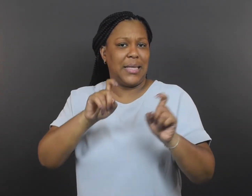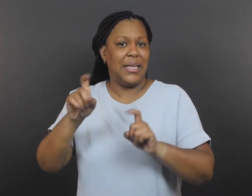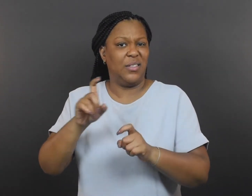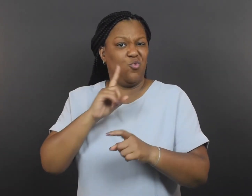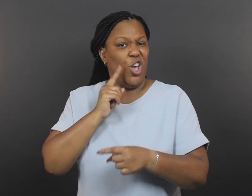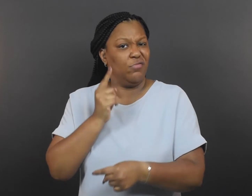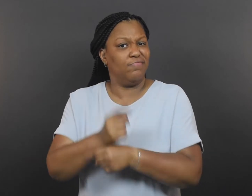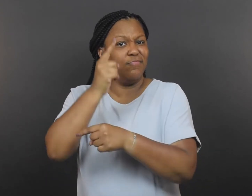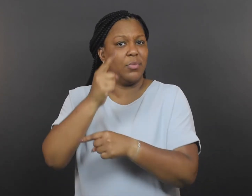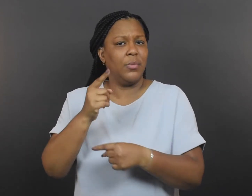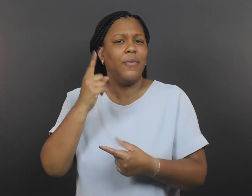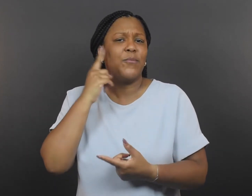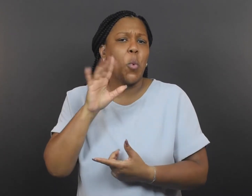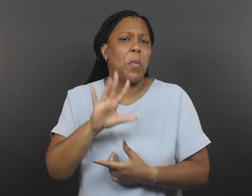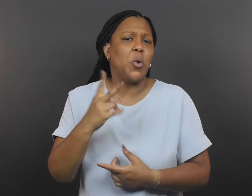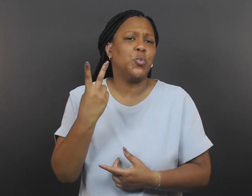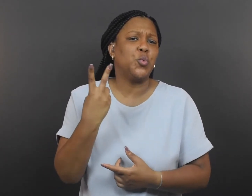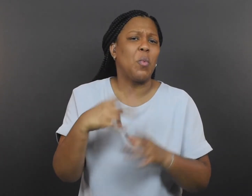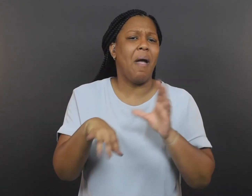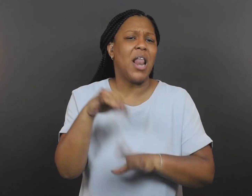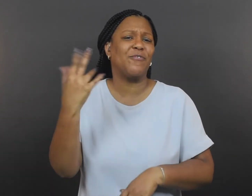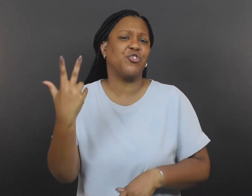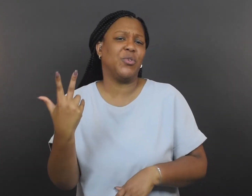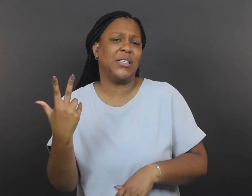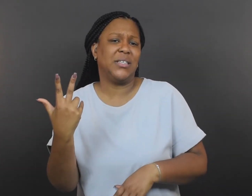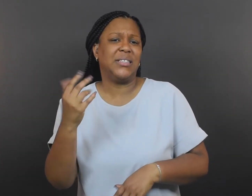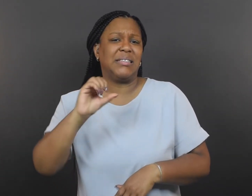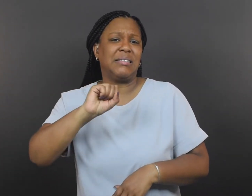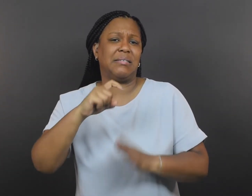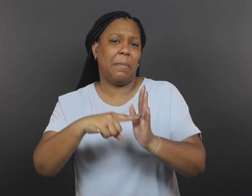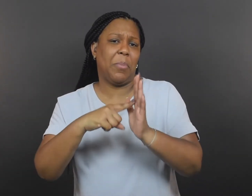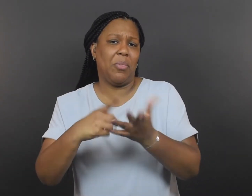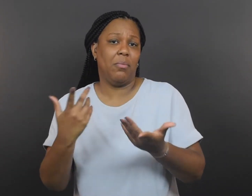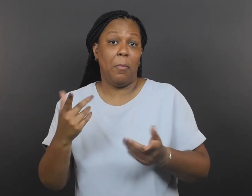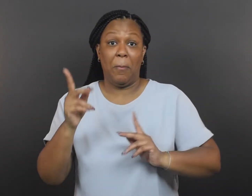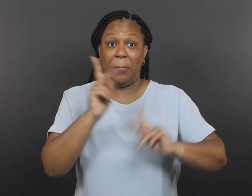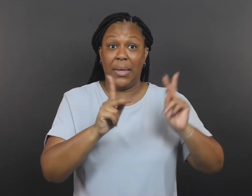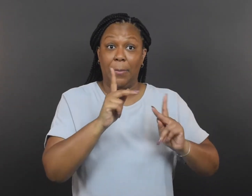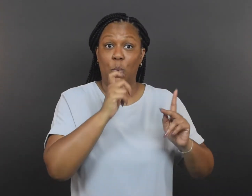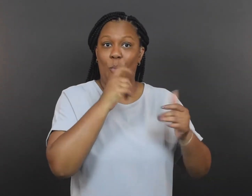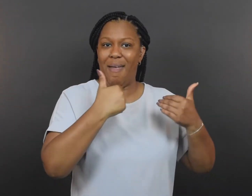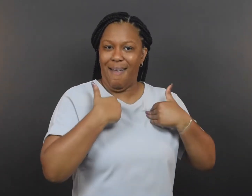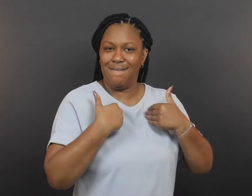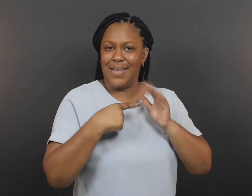the antigen test was correct for two out of three samples from people with symptoms